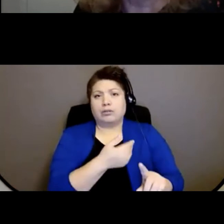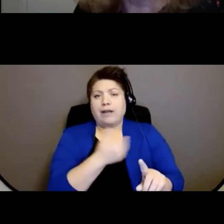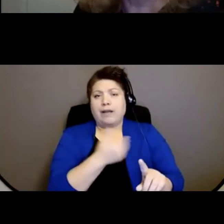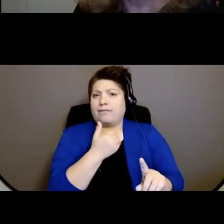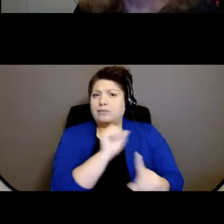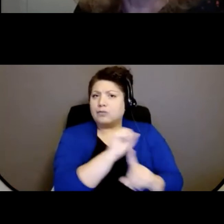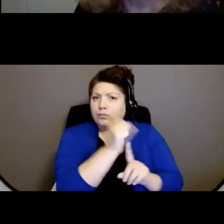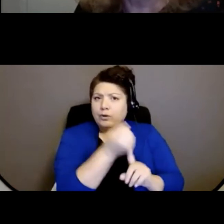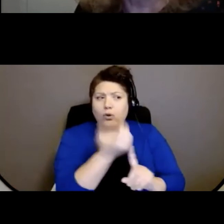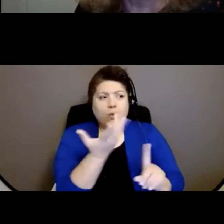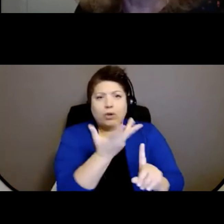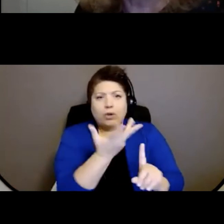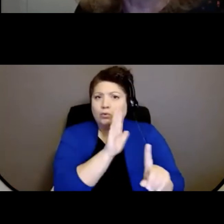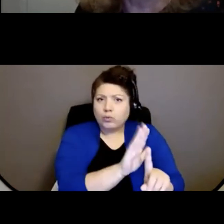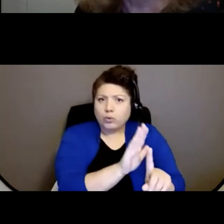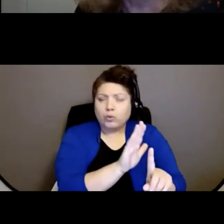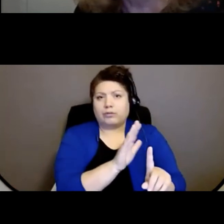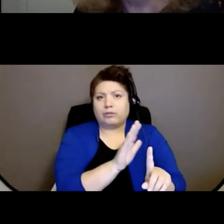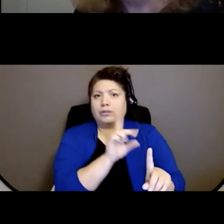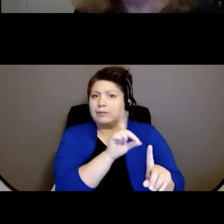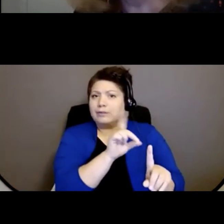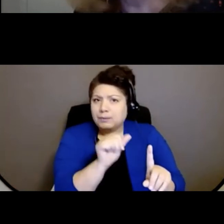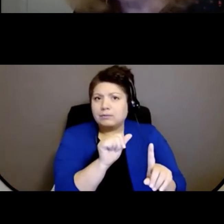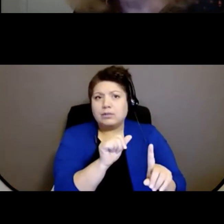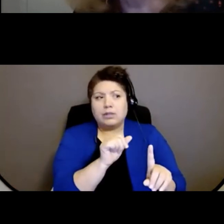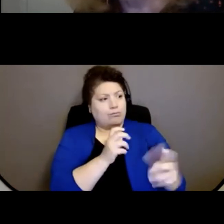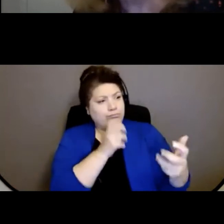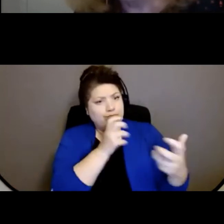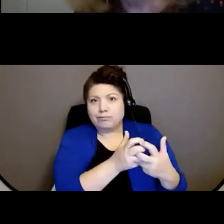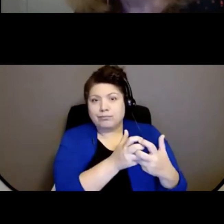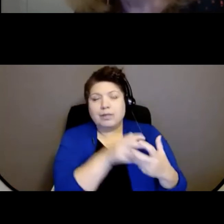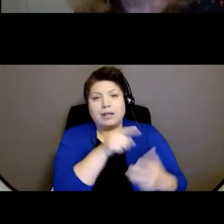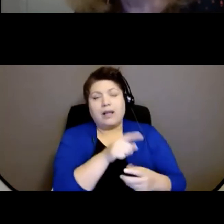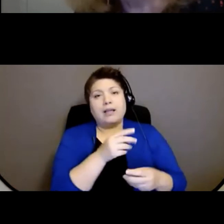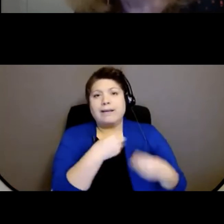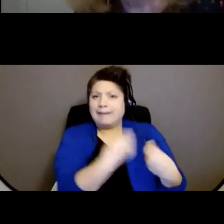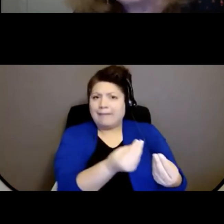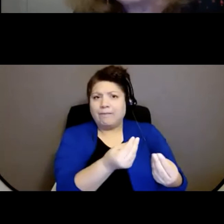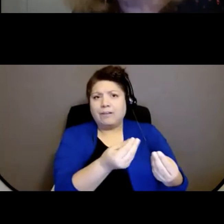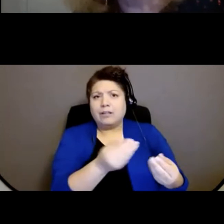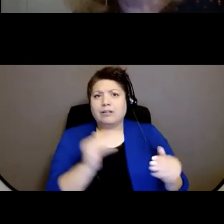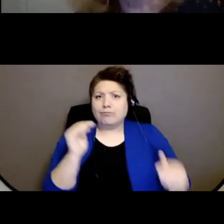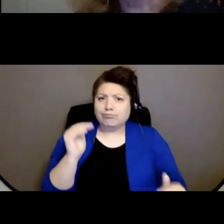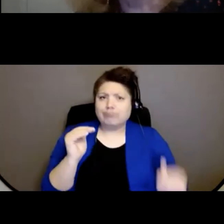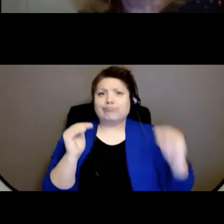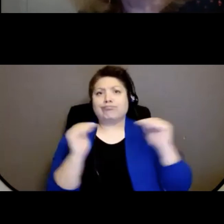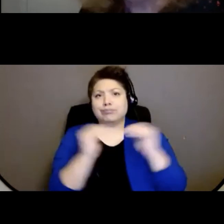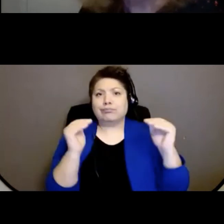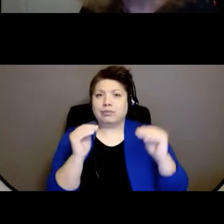CIRCUMSTANCES, IN ORDER TO HAVE EQUAL BENEFIT OR ACCESS TO YOUR EMPLOYMENT ENVIRONMENT.